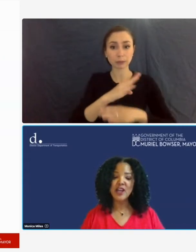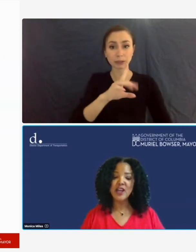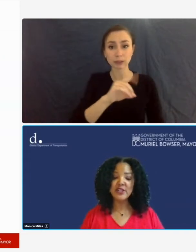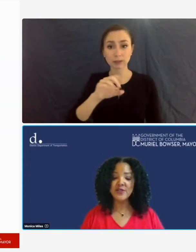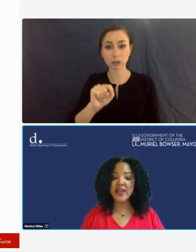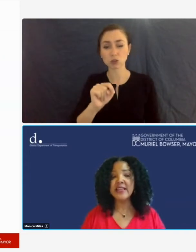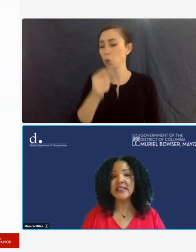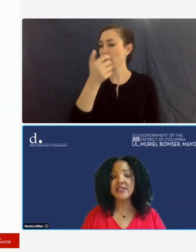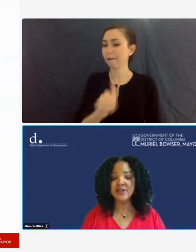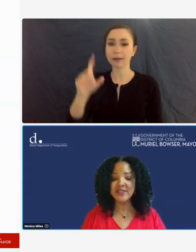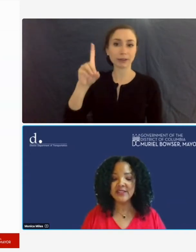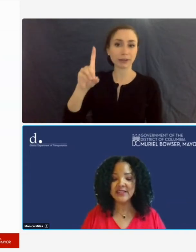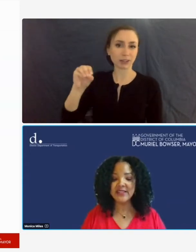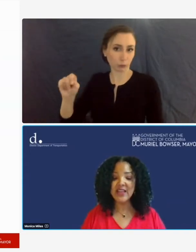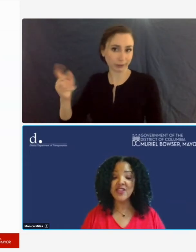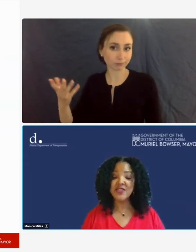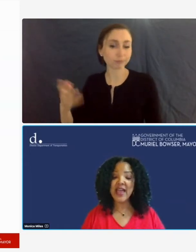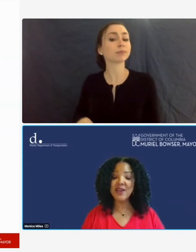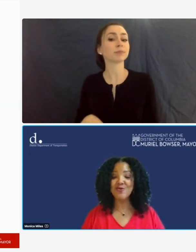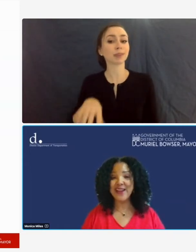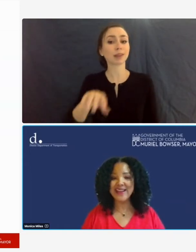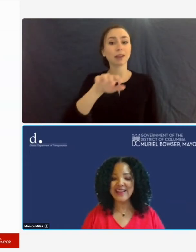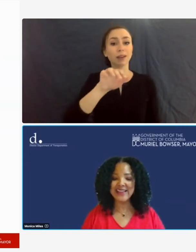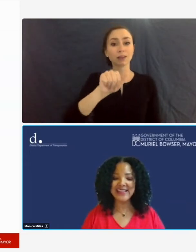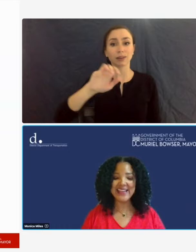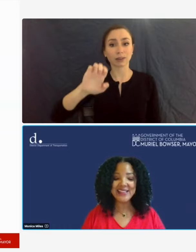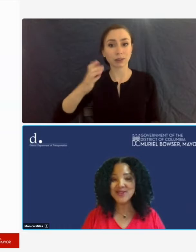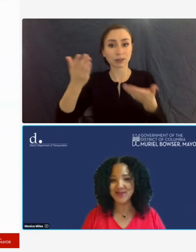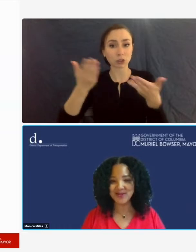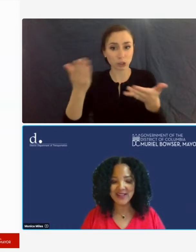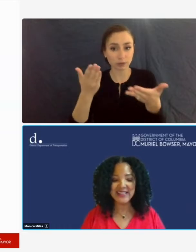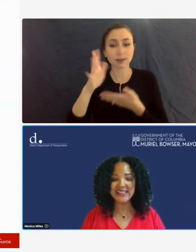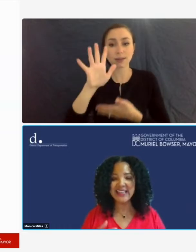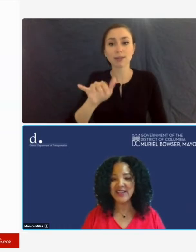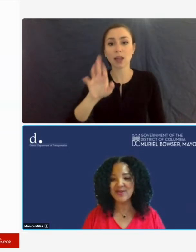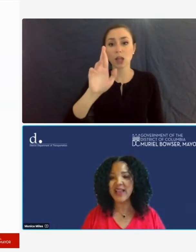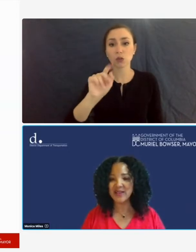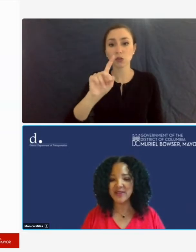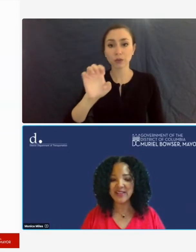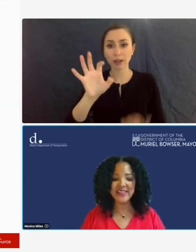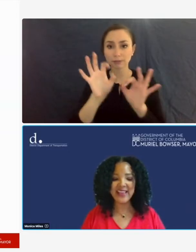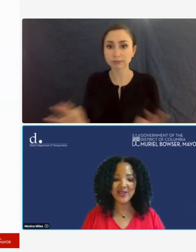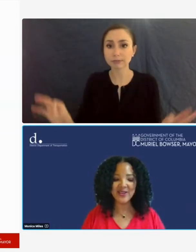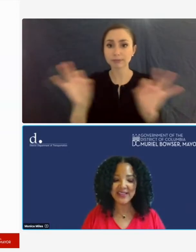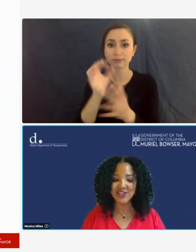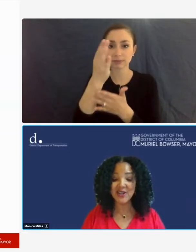because for amy services that rate is integral it's an integral element in the calculation of